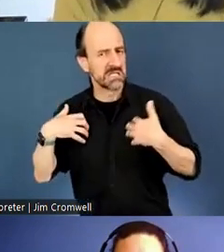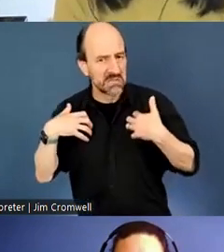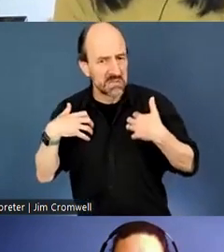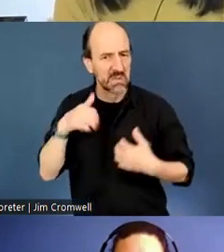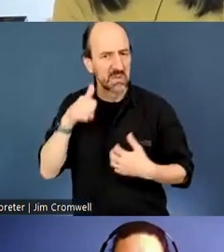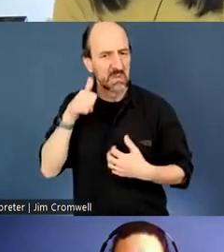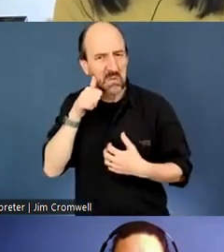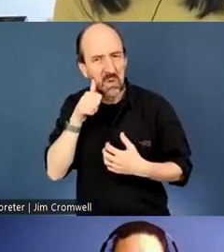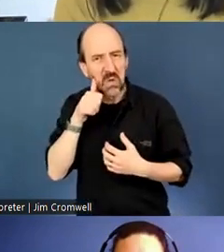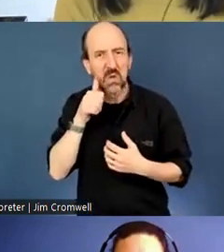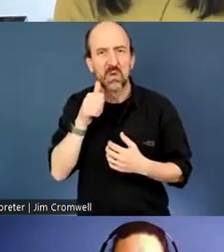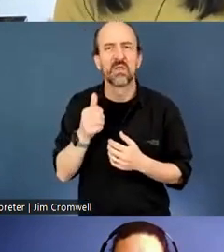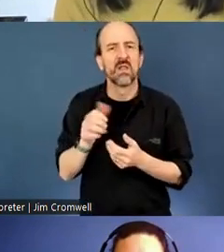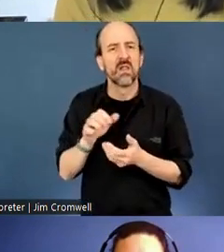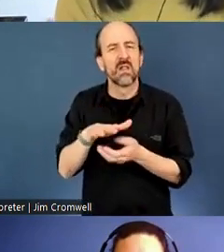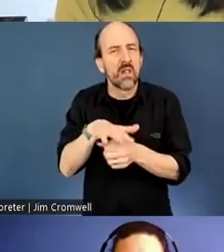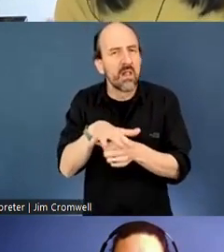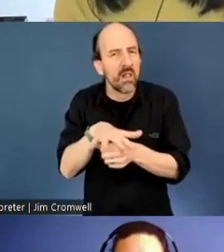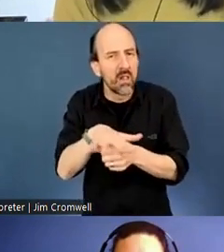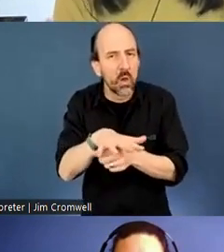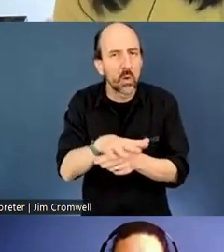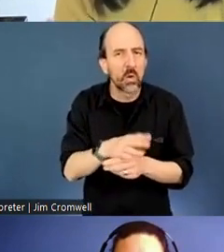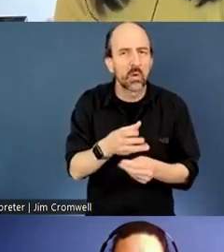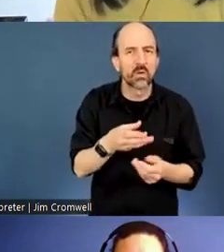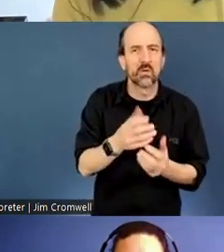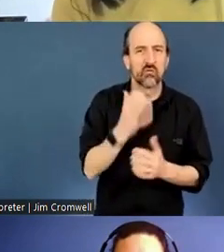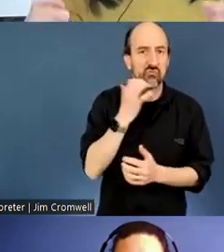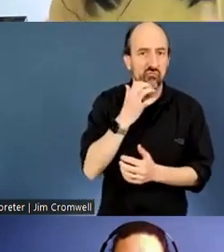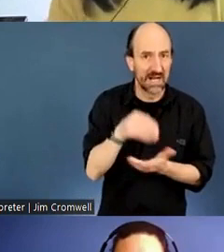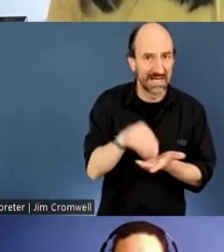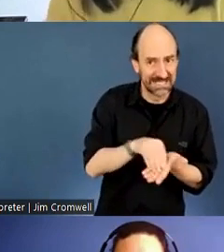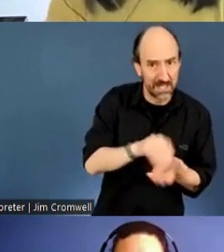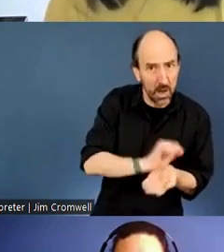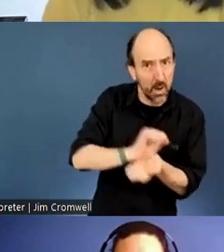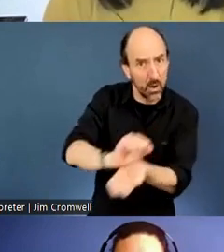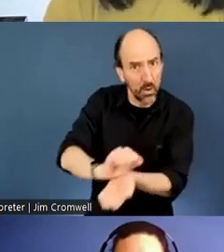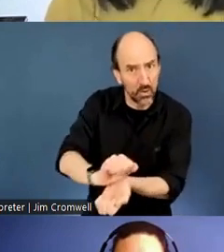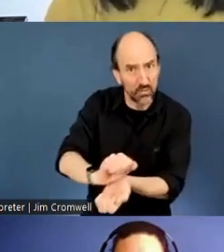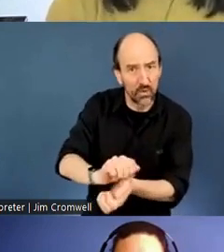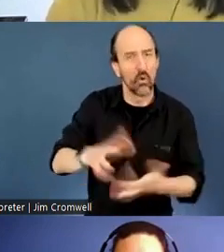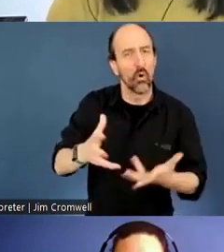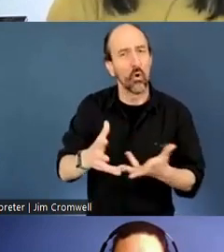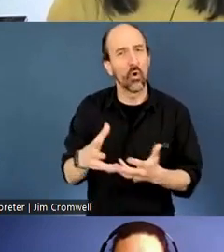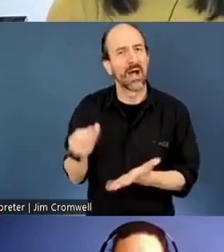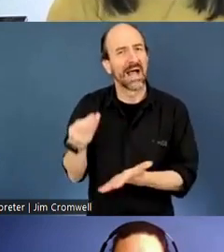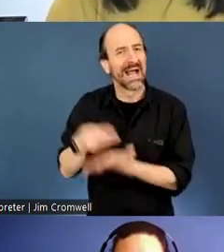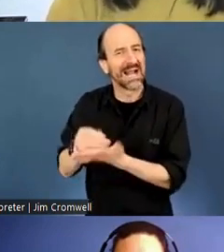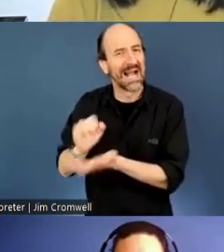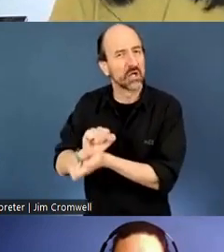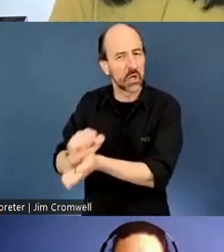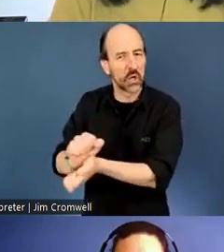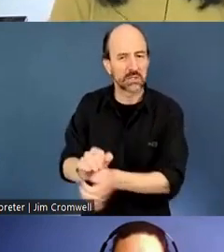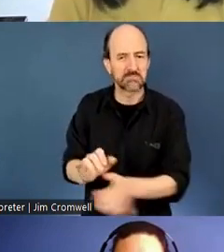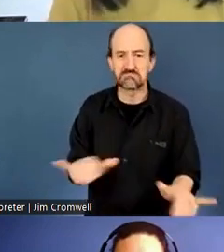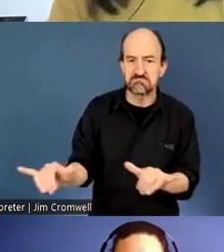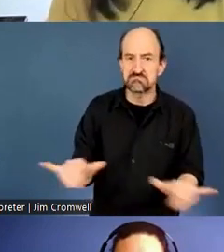loans versus rice loans. So apart from that it's about